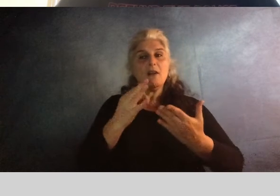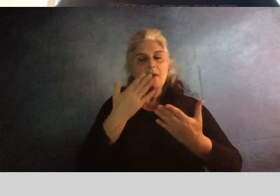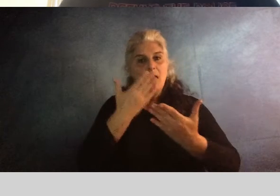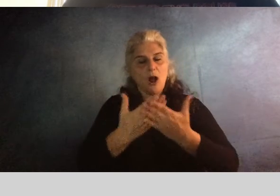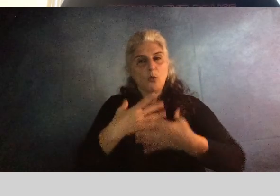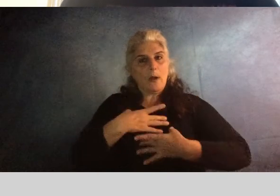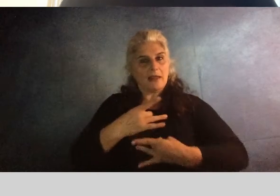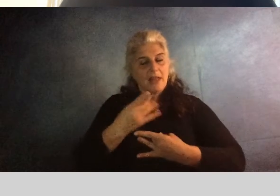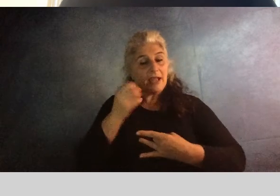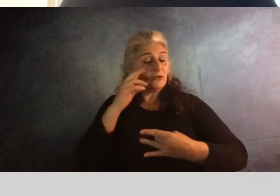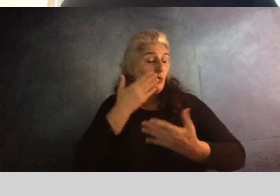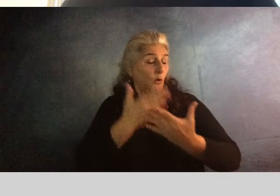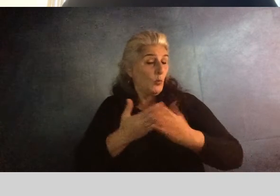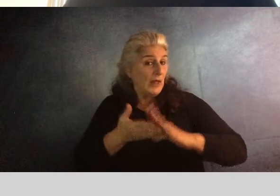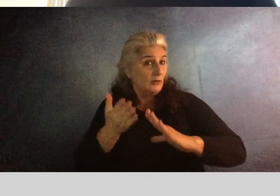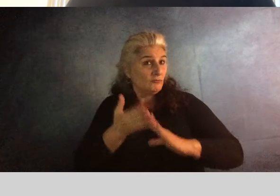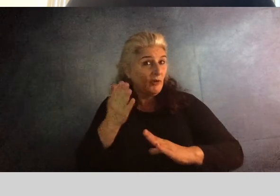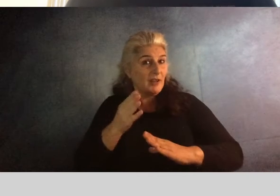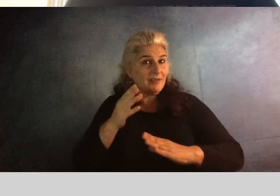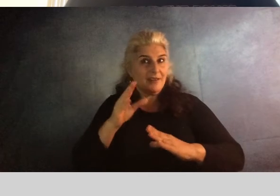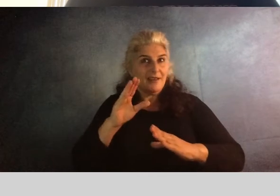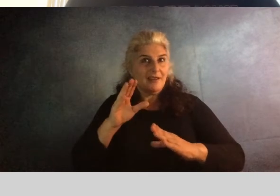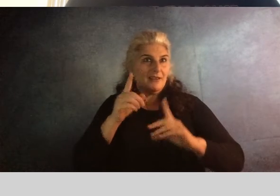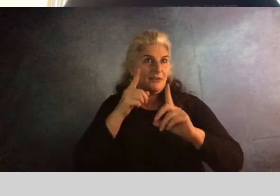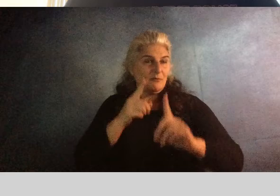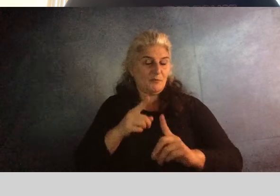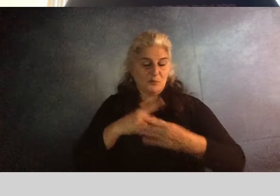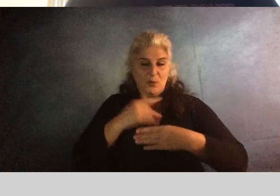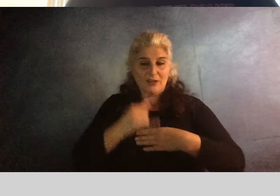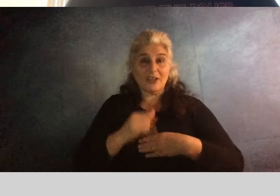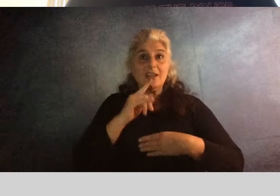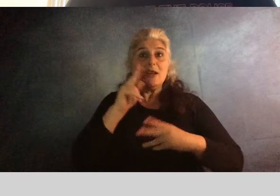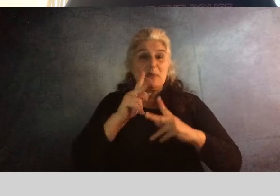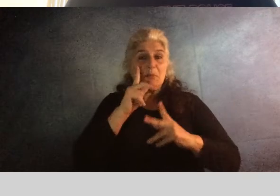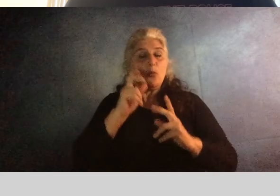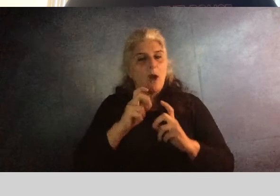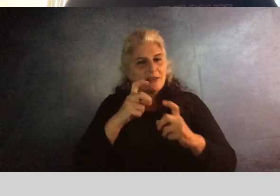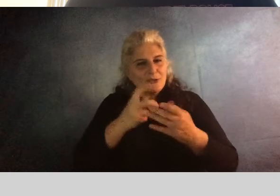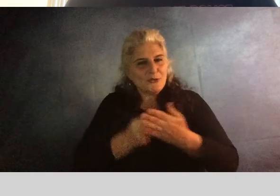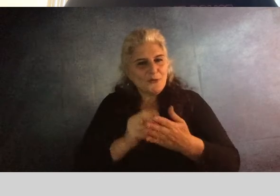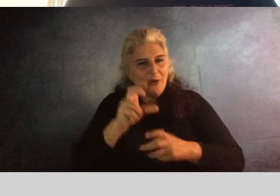that fits with the mission of the organization. Funders want to fund important and sustainable projects.